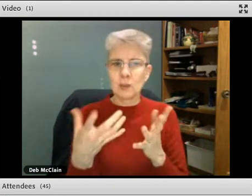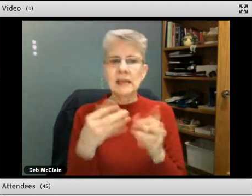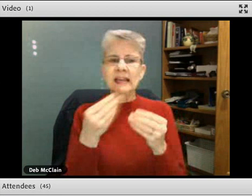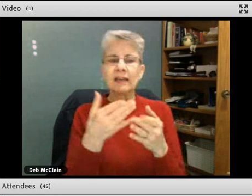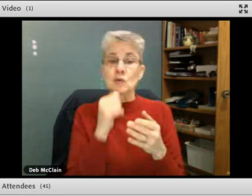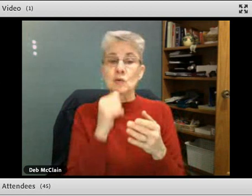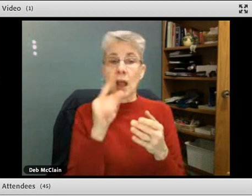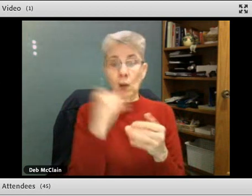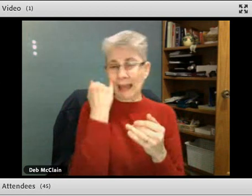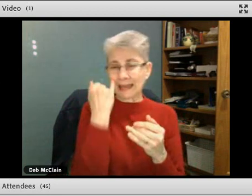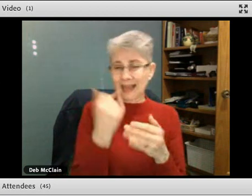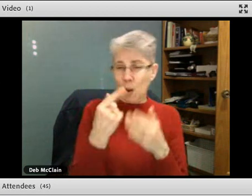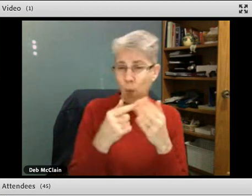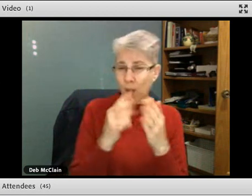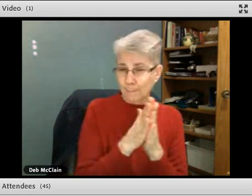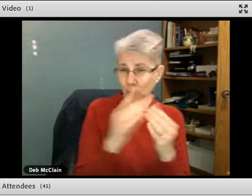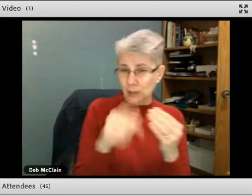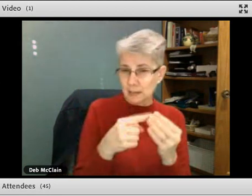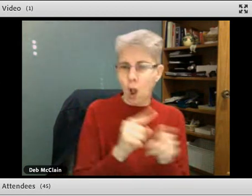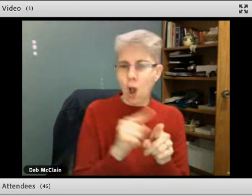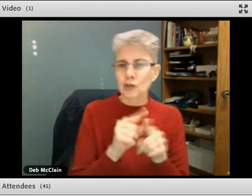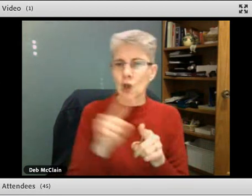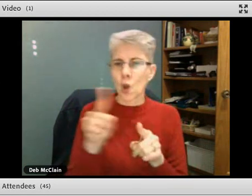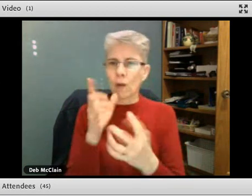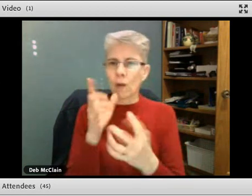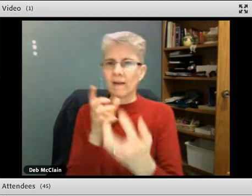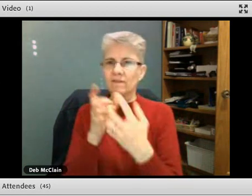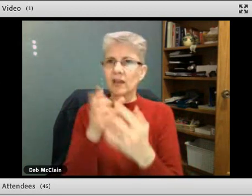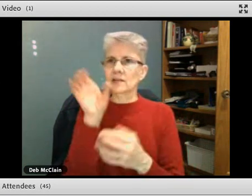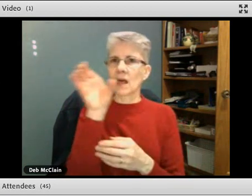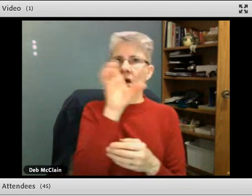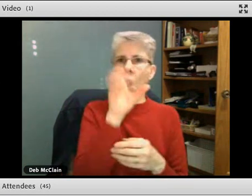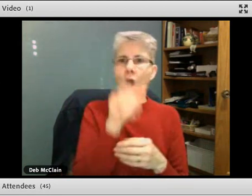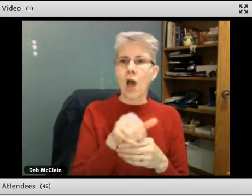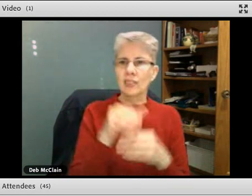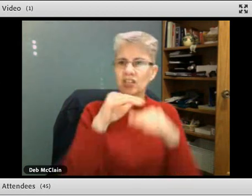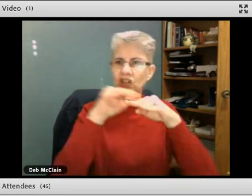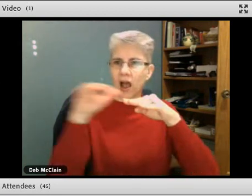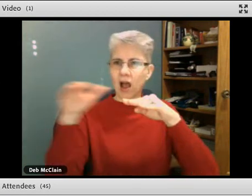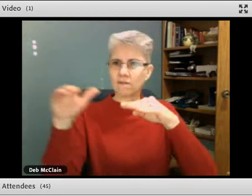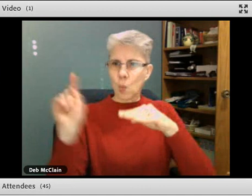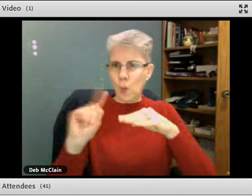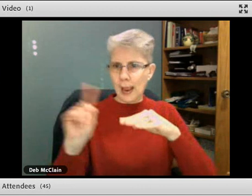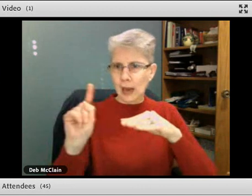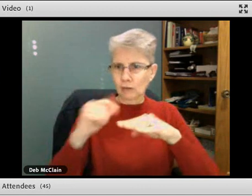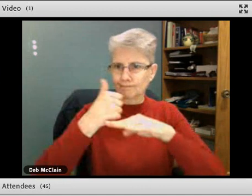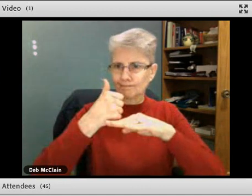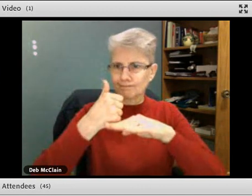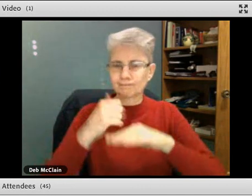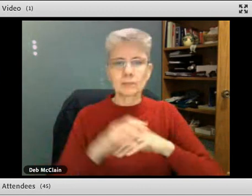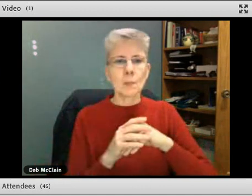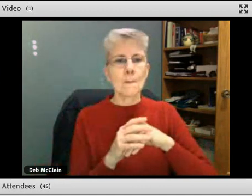but also where it fits on your library shelf. And you might also have local notes that explain